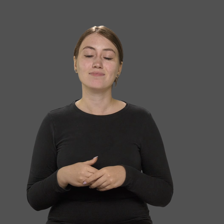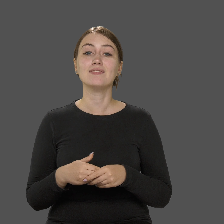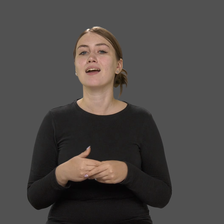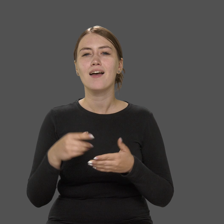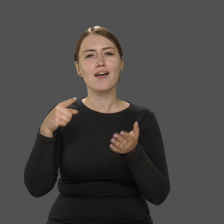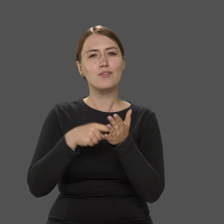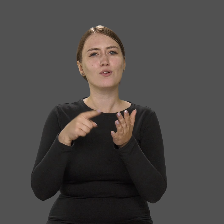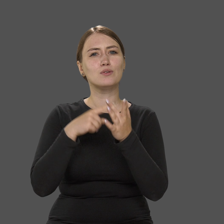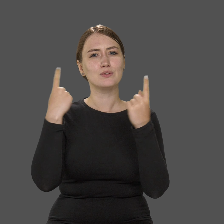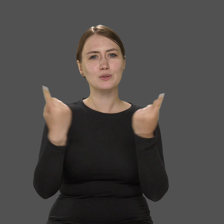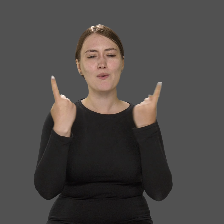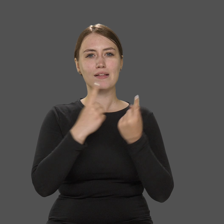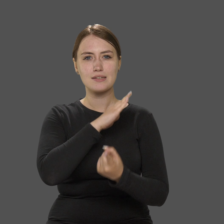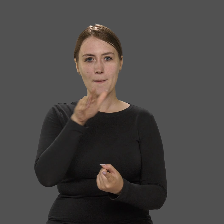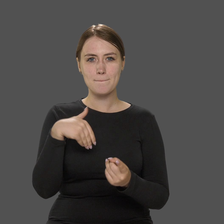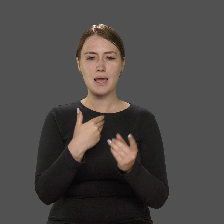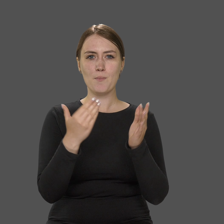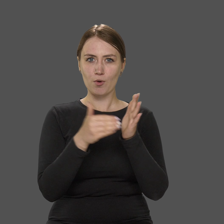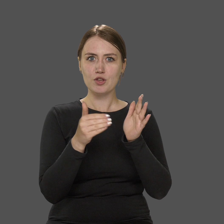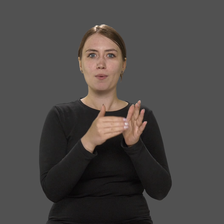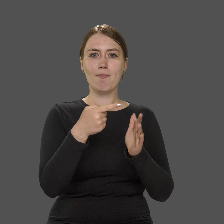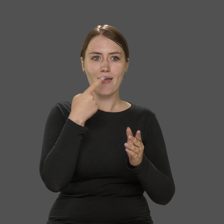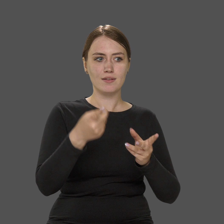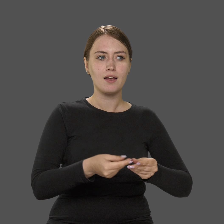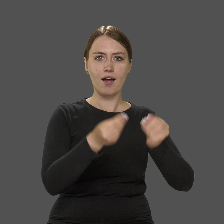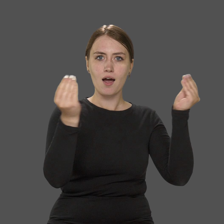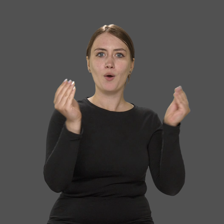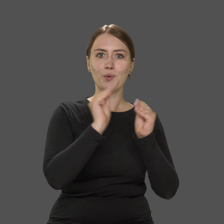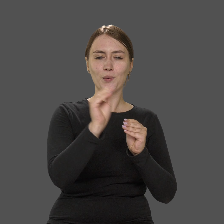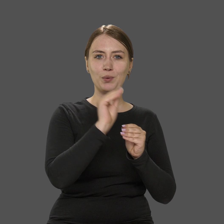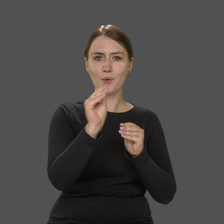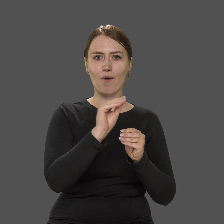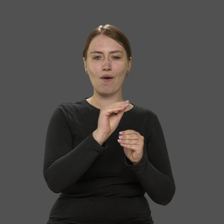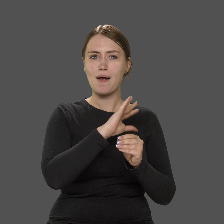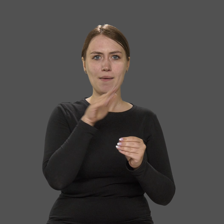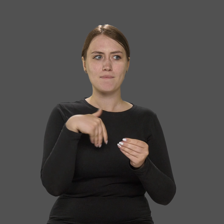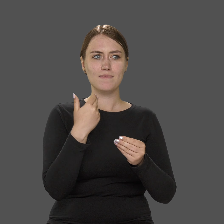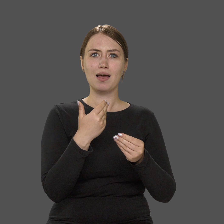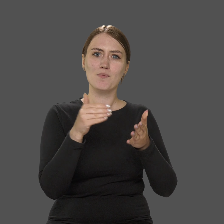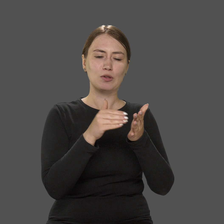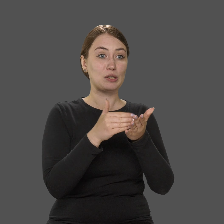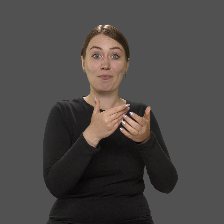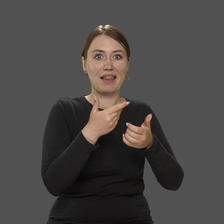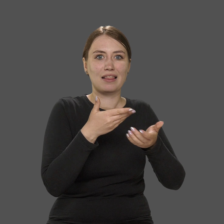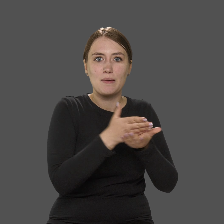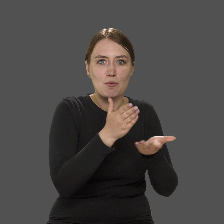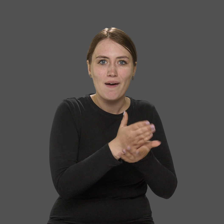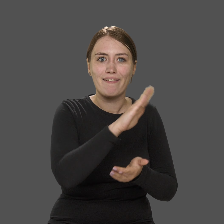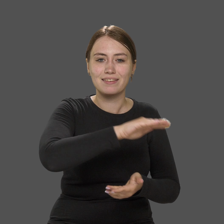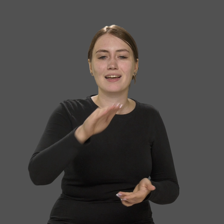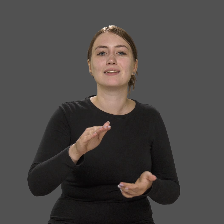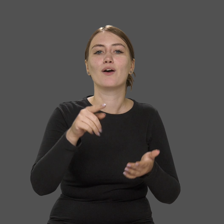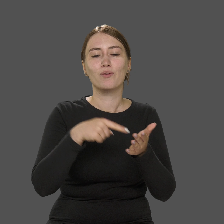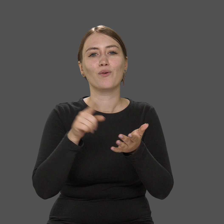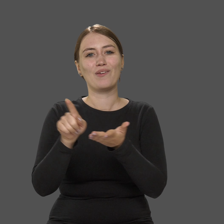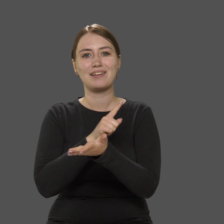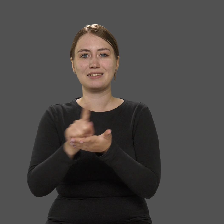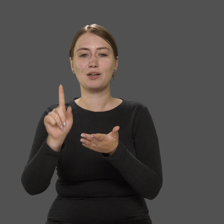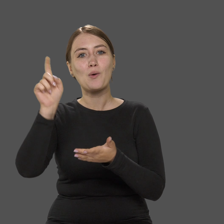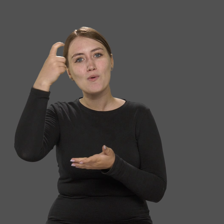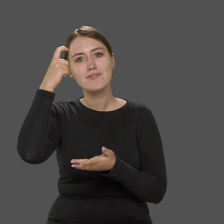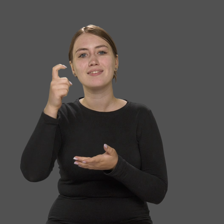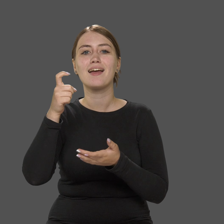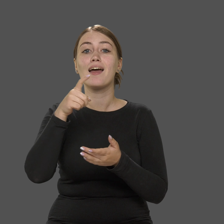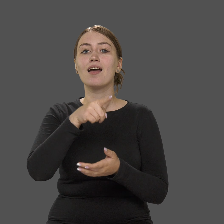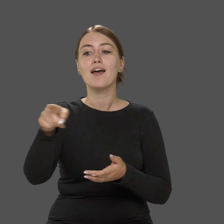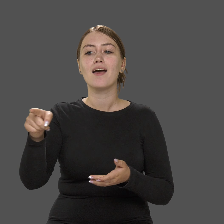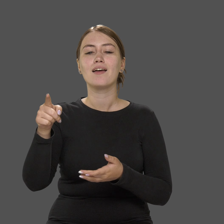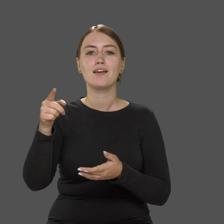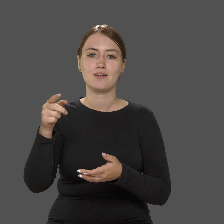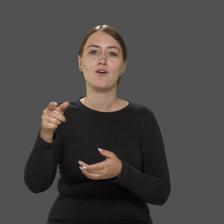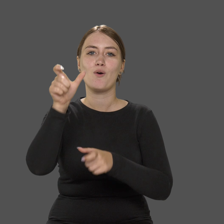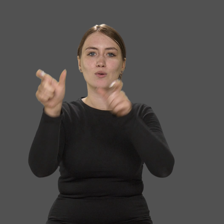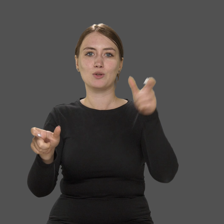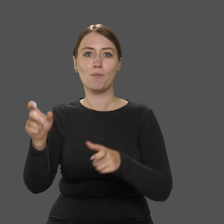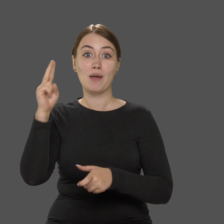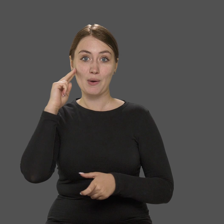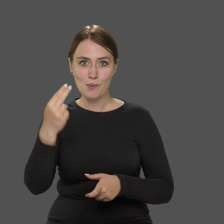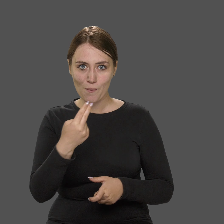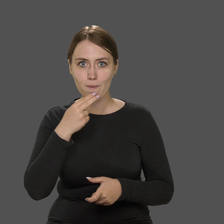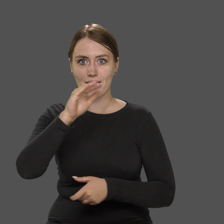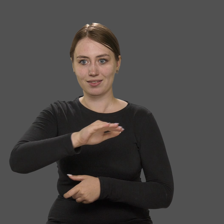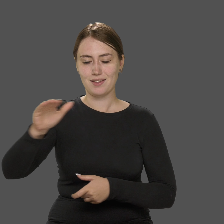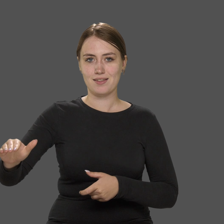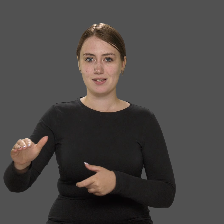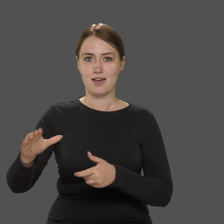Linguistic deprivation is particularly prevalent among deaf children